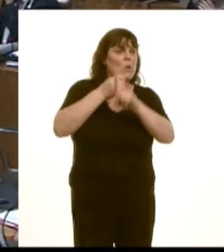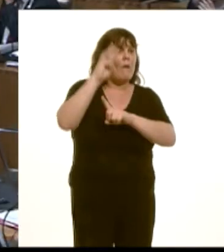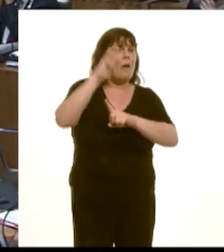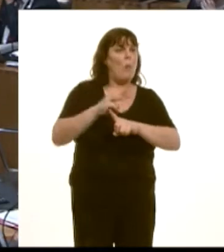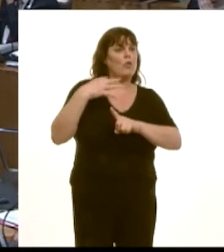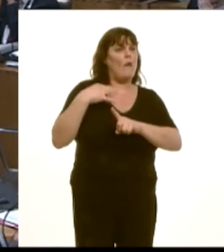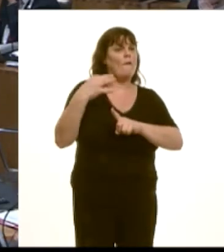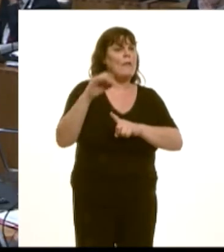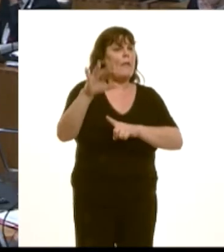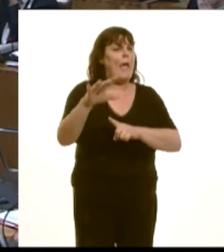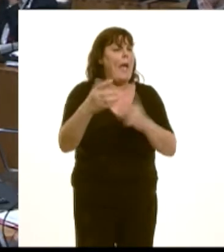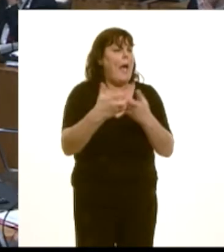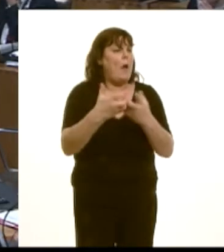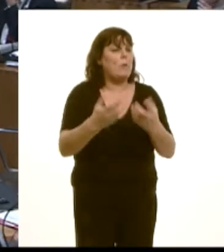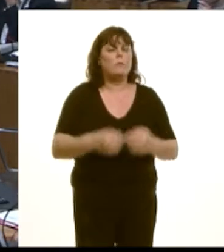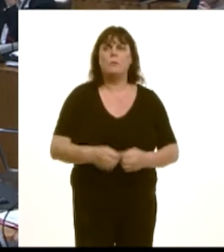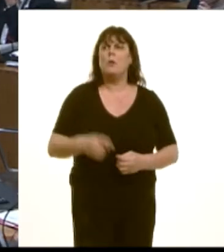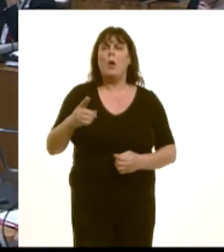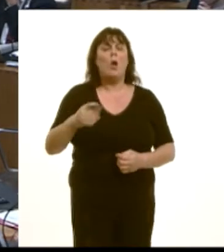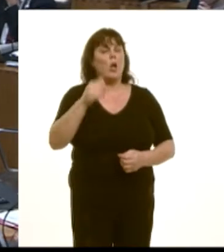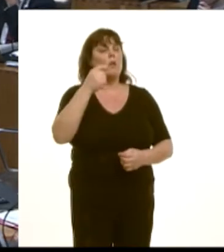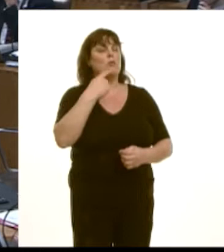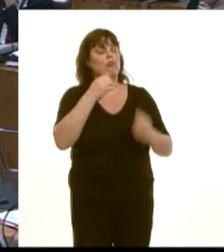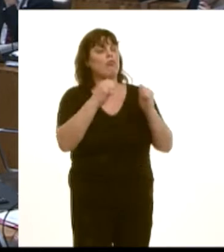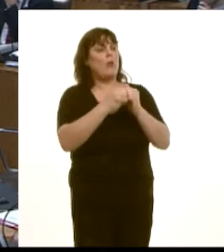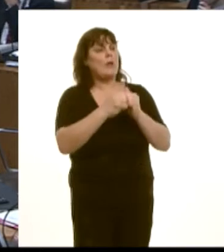Carwyn Jones: I think the Member is right: it is not a party-political issue. It is something